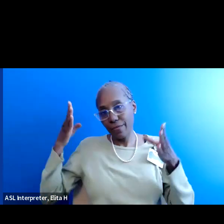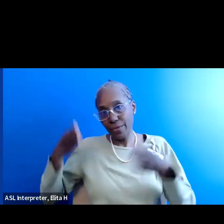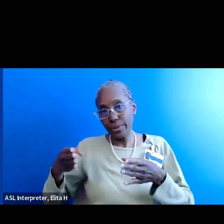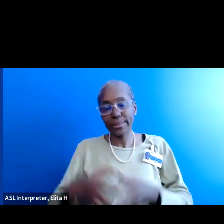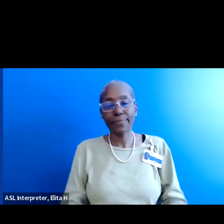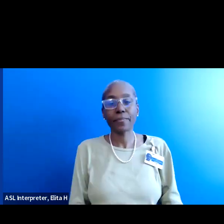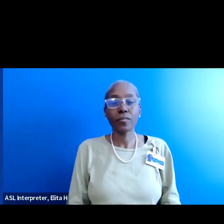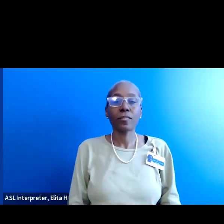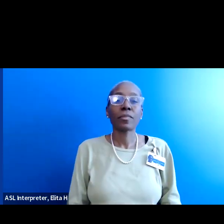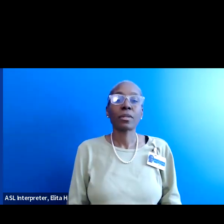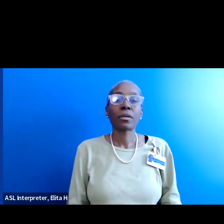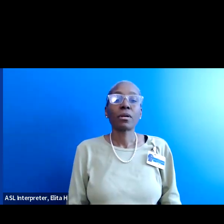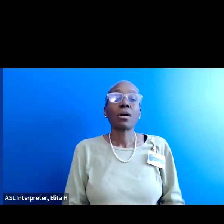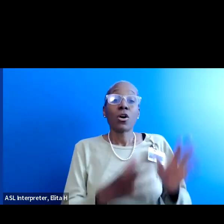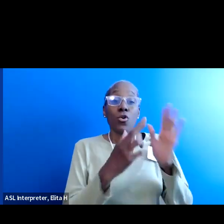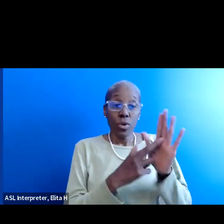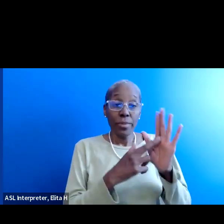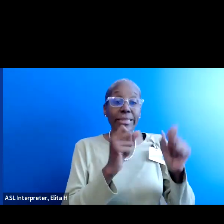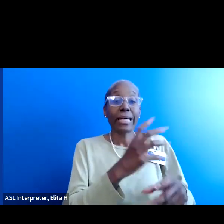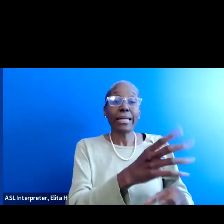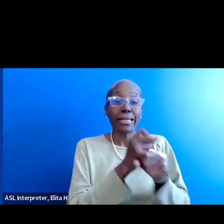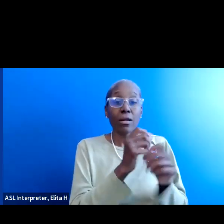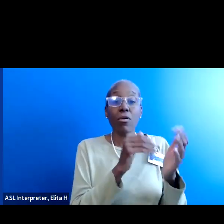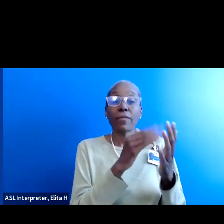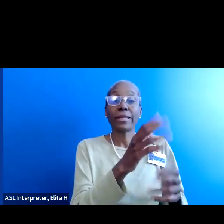And representatives can receive and often do receive complaints from